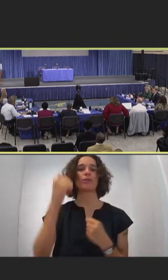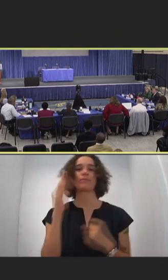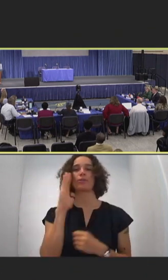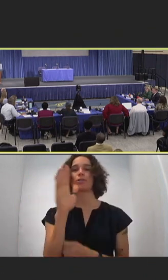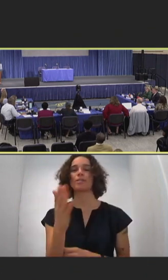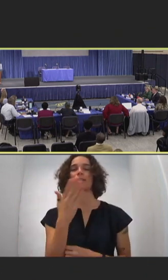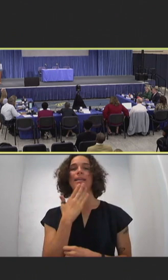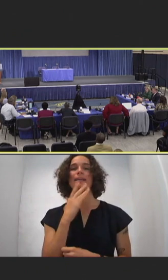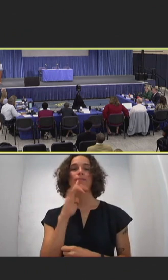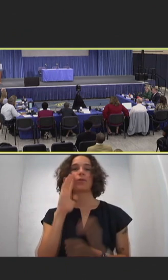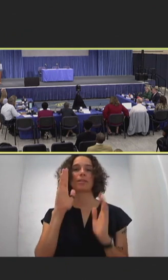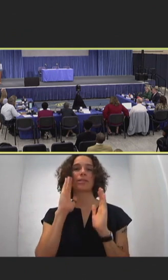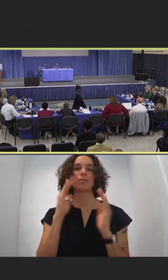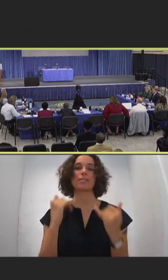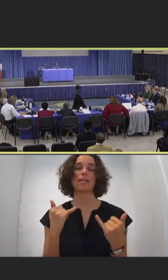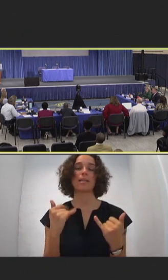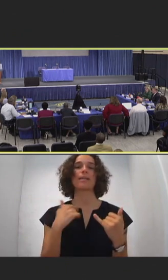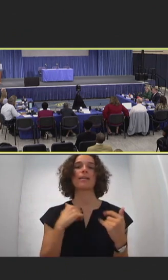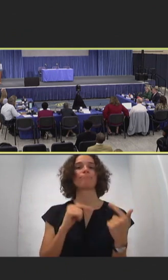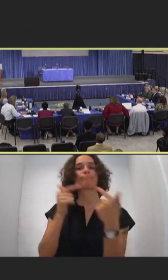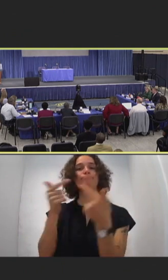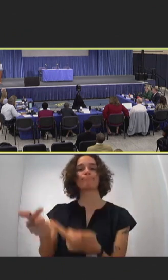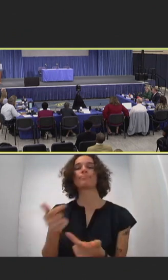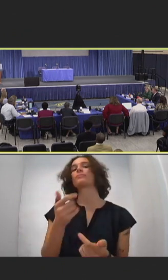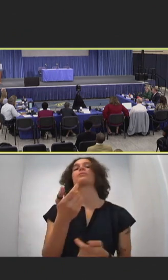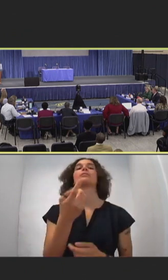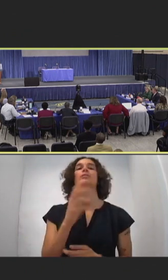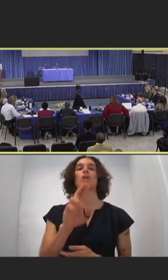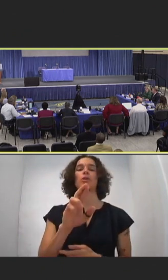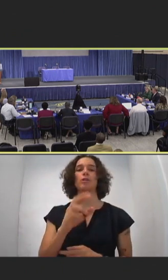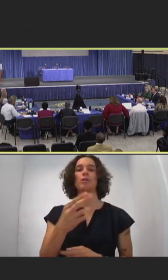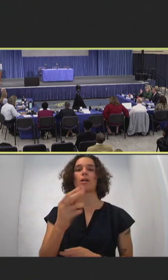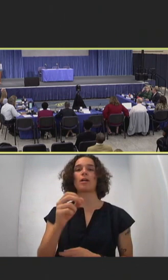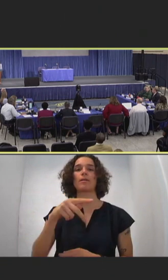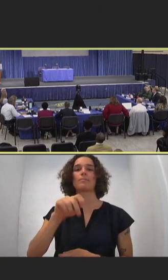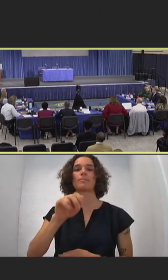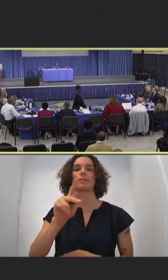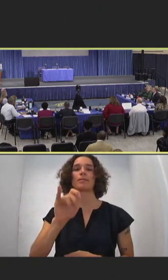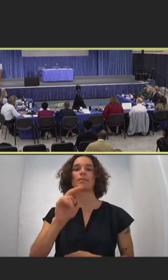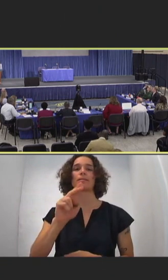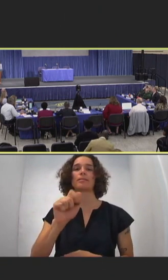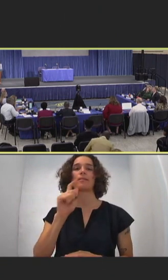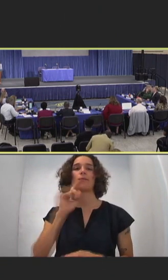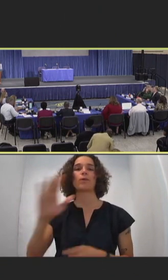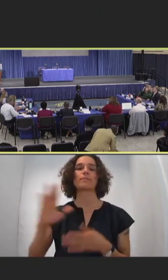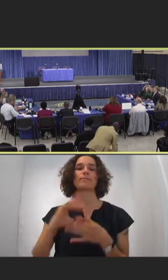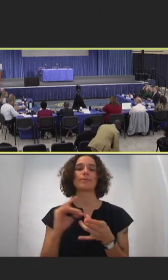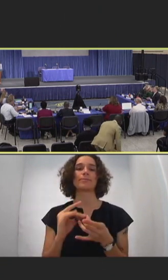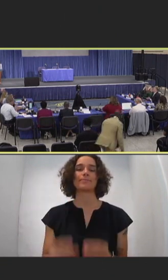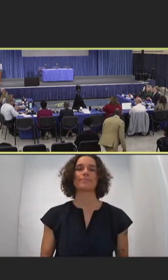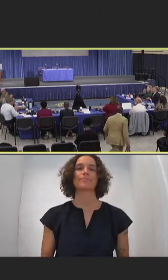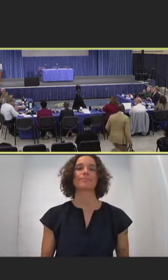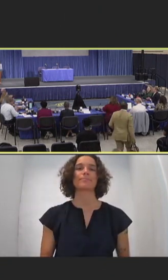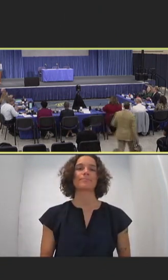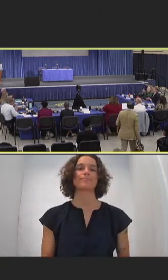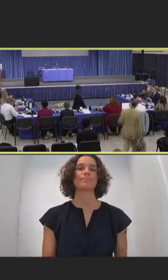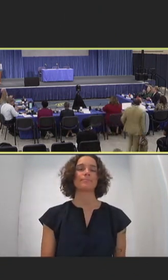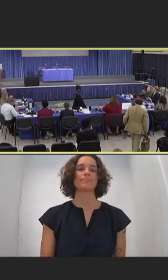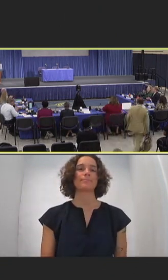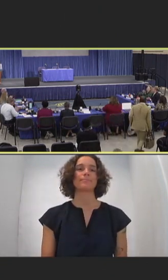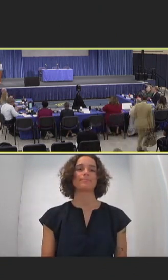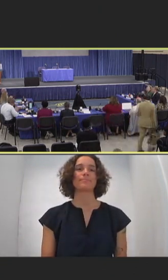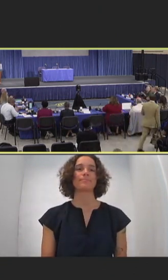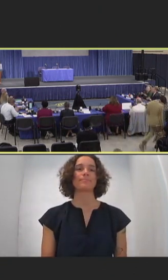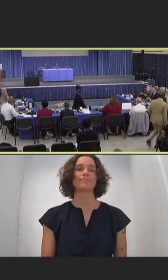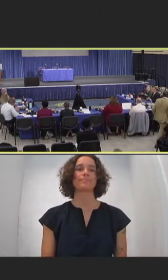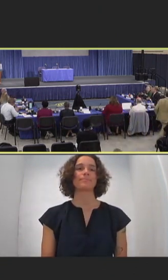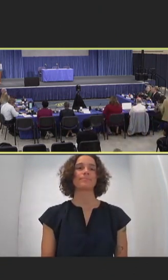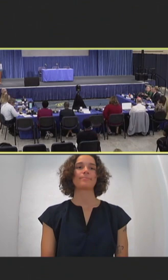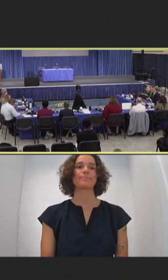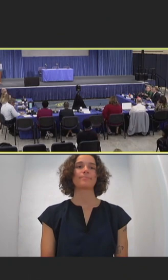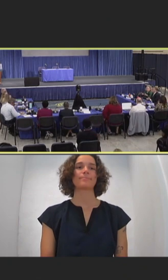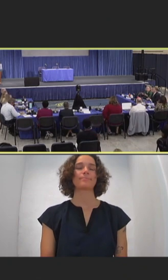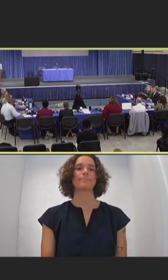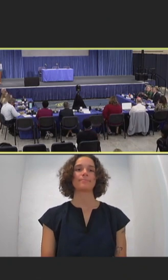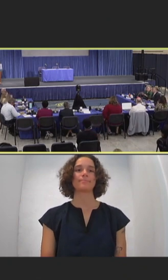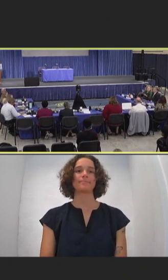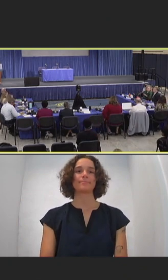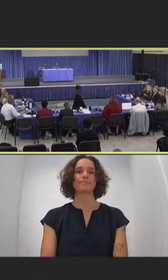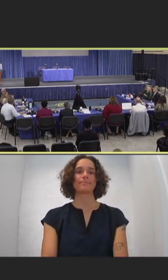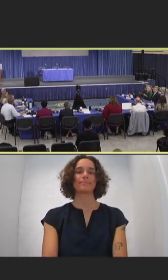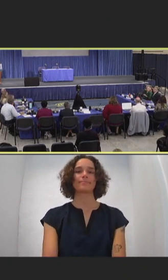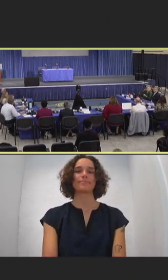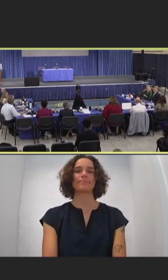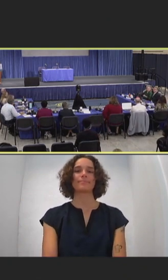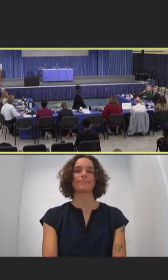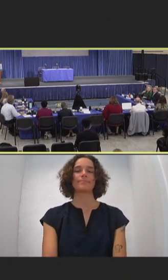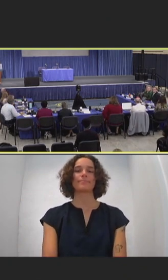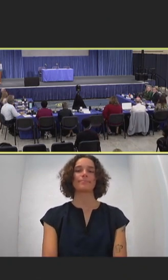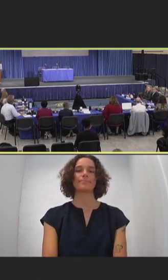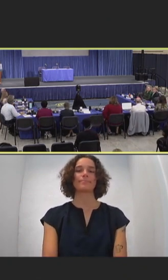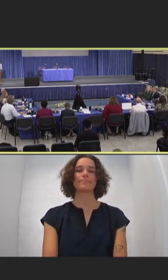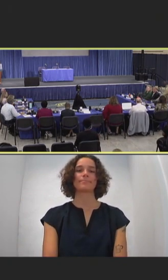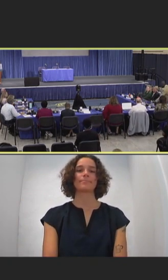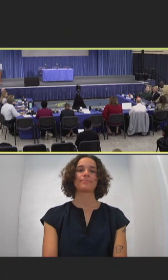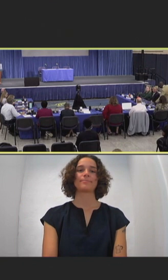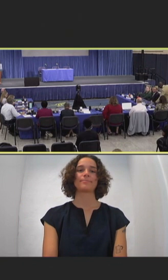today. I will turn it over to Dr. Hopkins for his remarks.